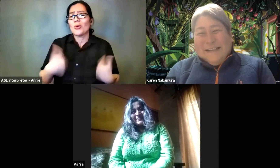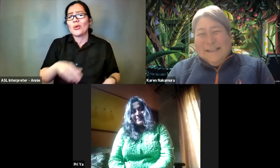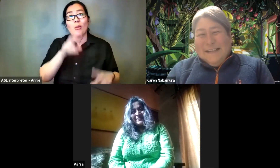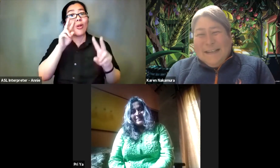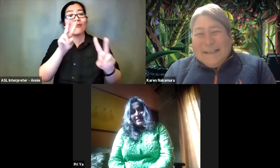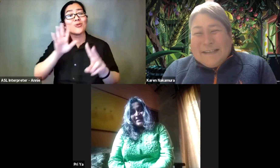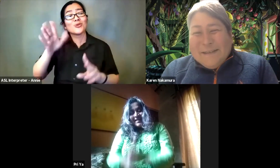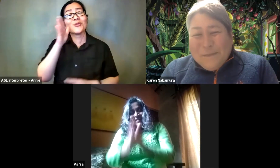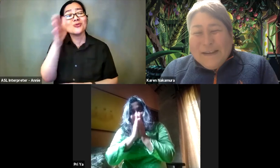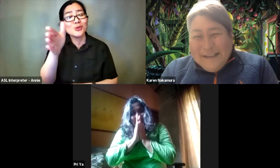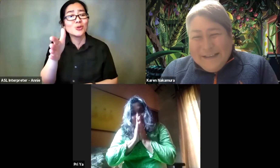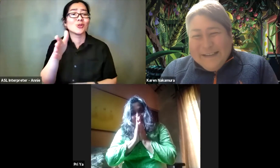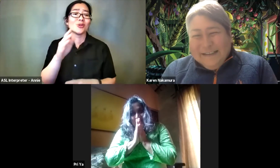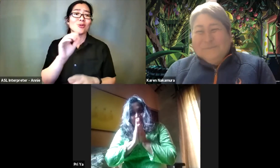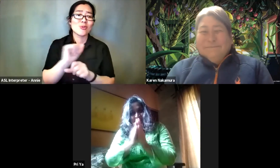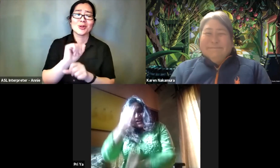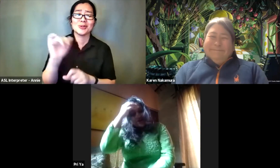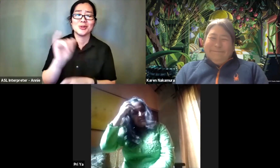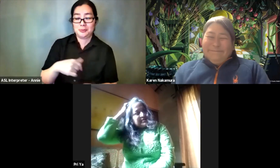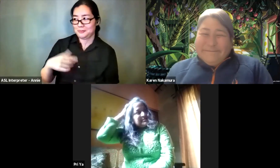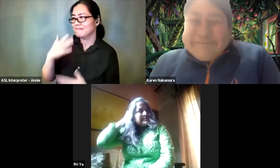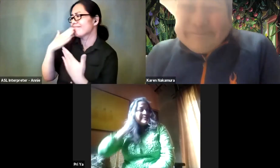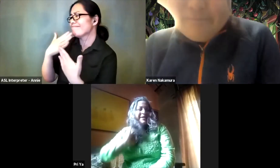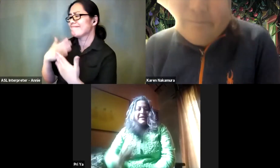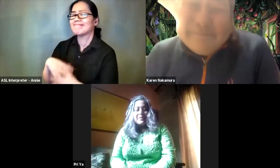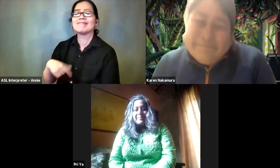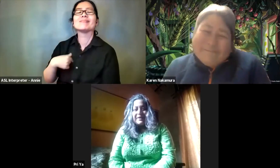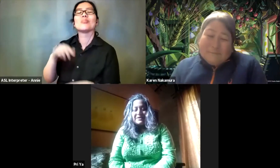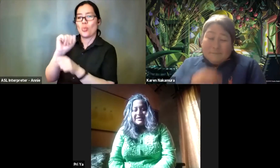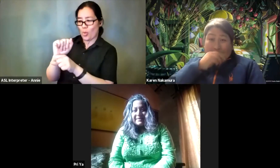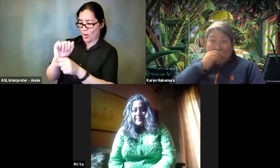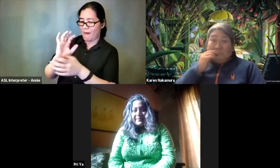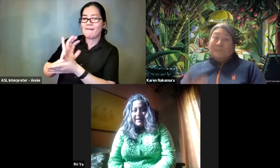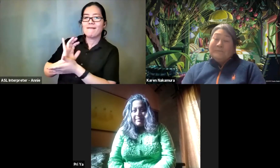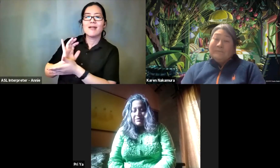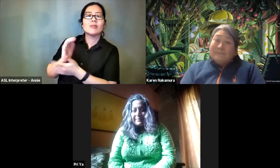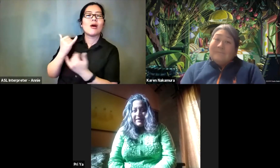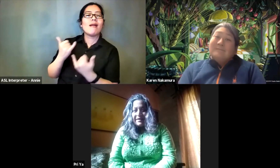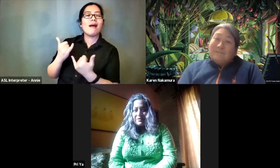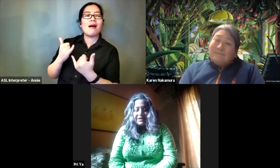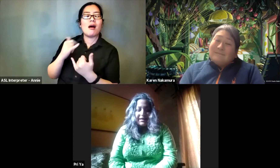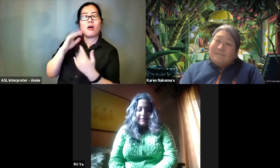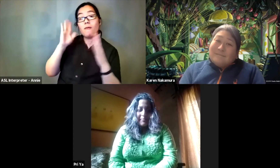Priya Ramasubban: Thank you, I am working on a film right now about about a mother whose.